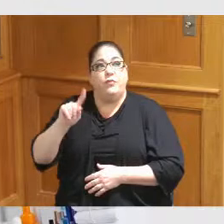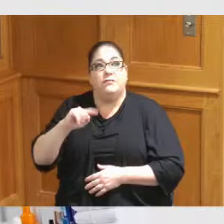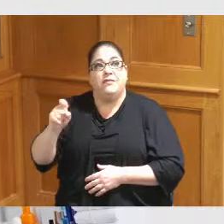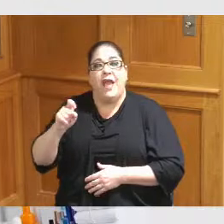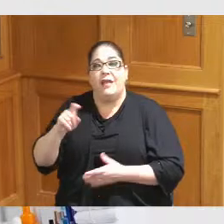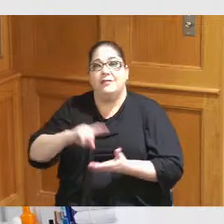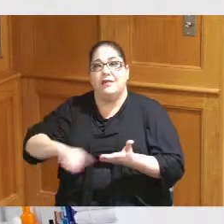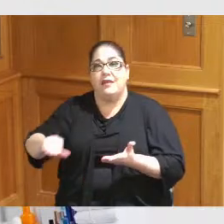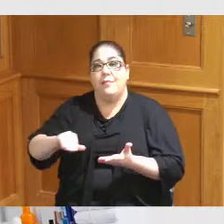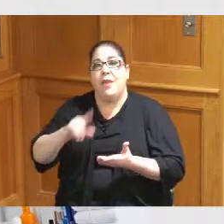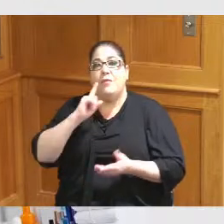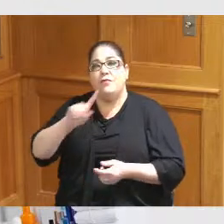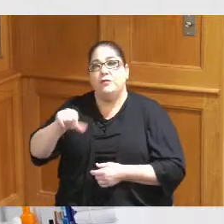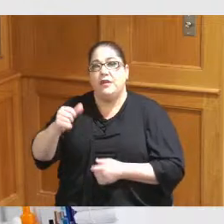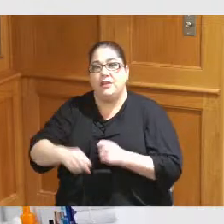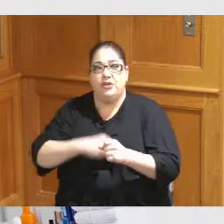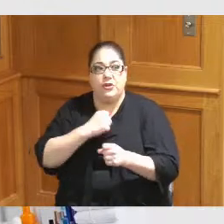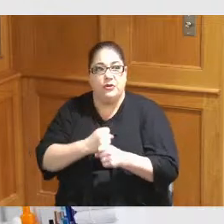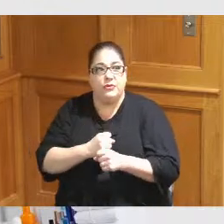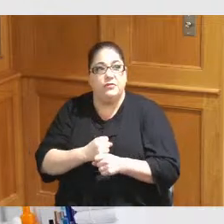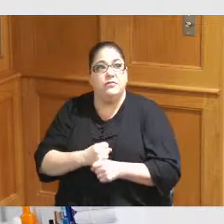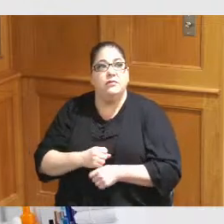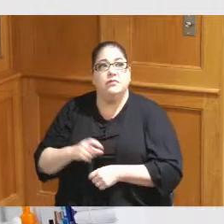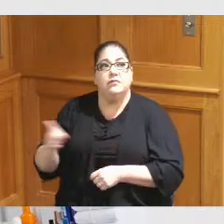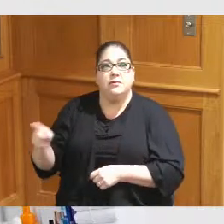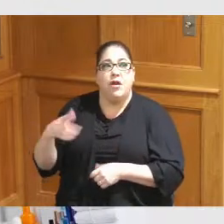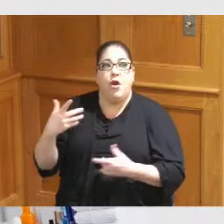and St. Bernard has already passed a resolution supporting that